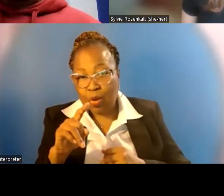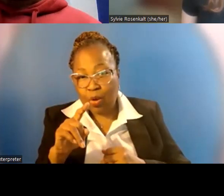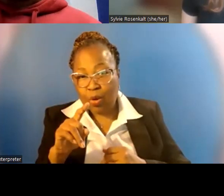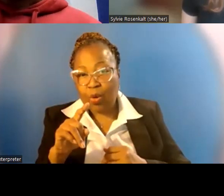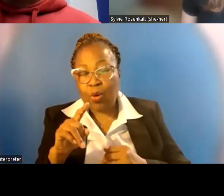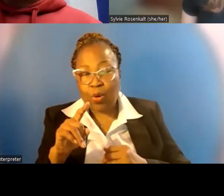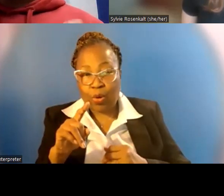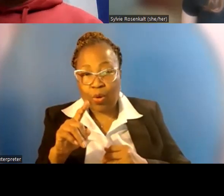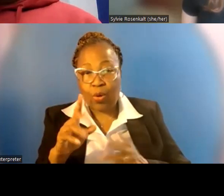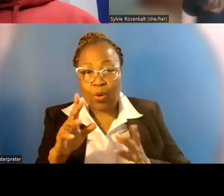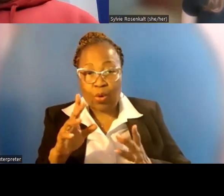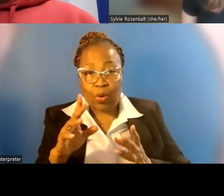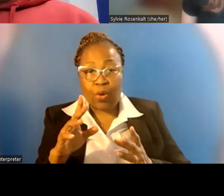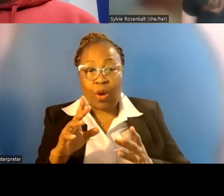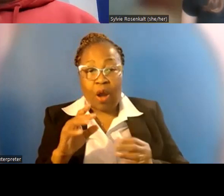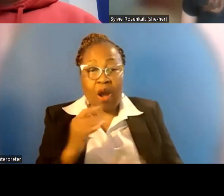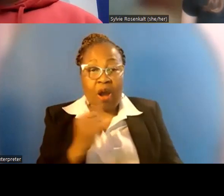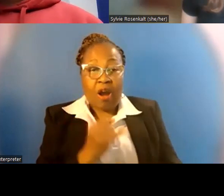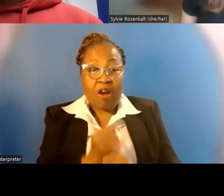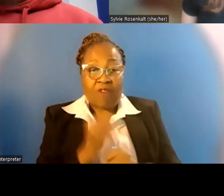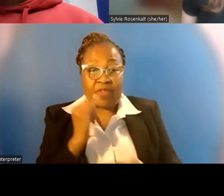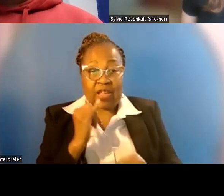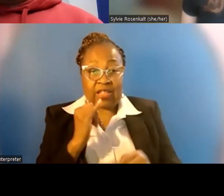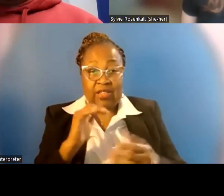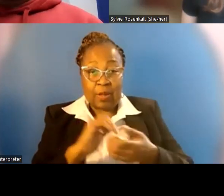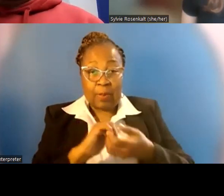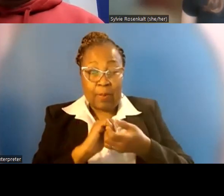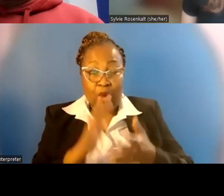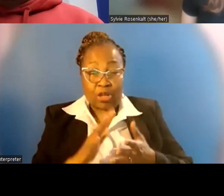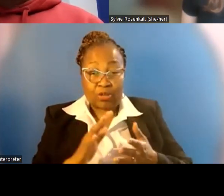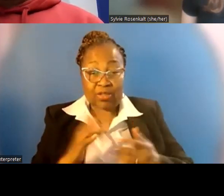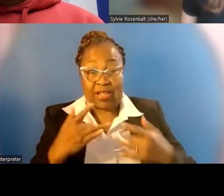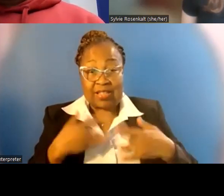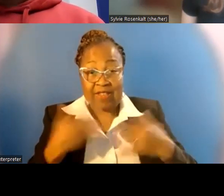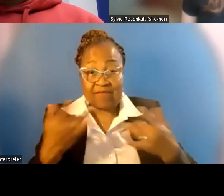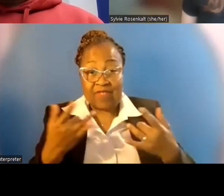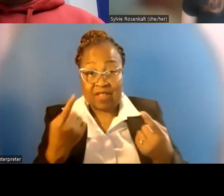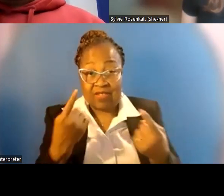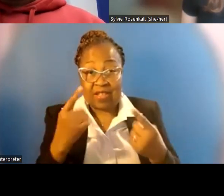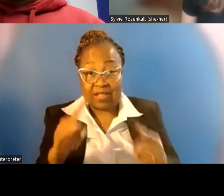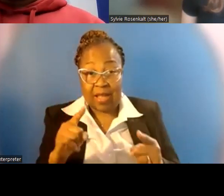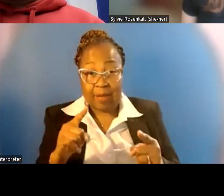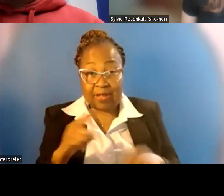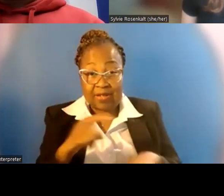off campus partners. There is an event that's happening at five o'clock,